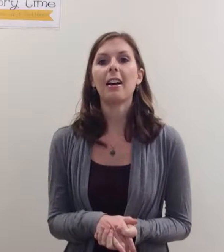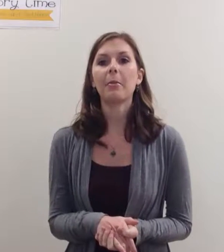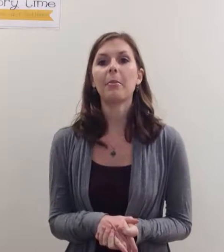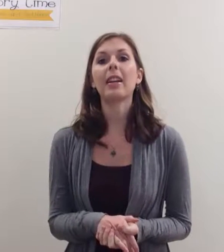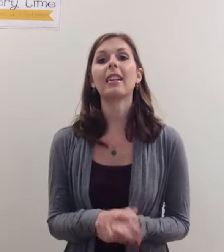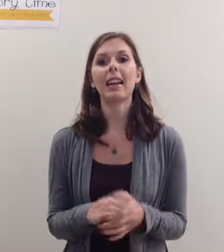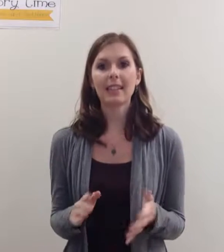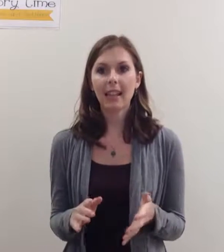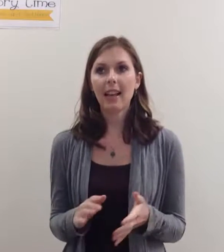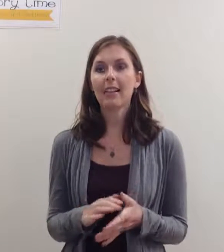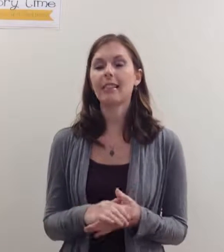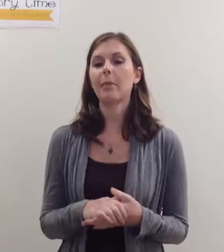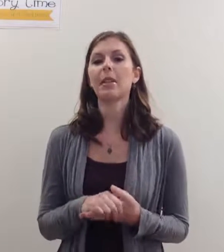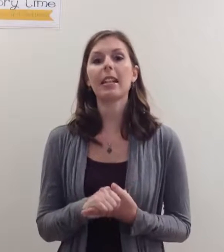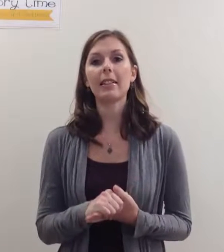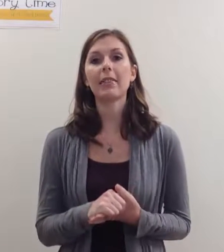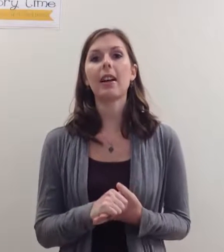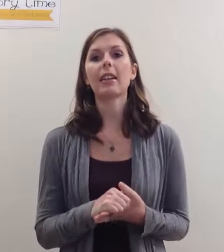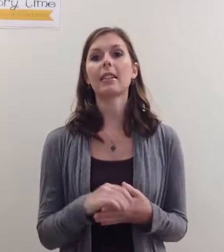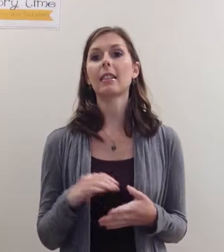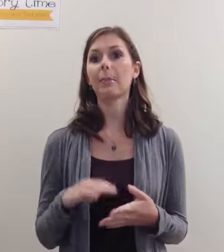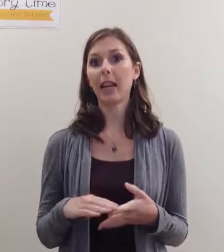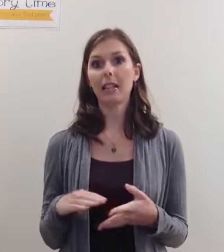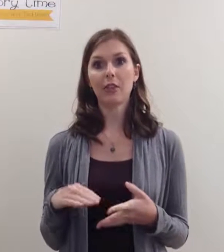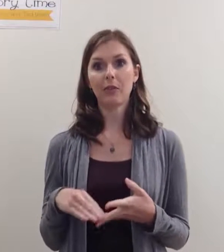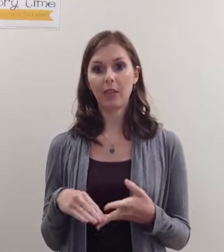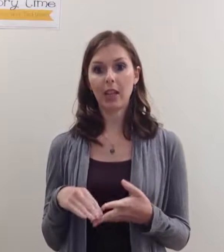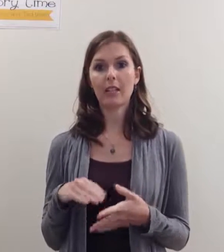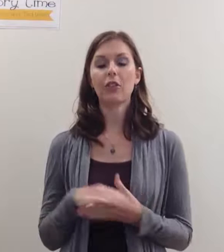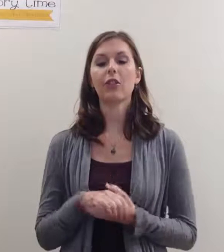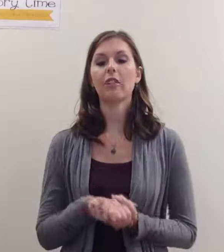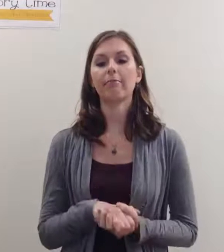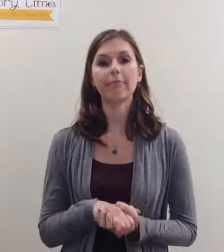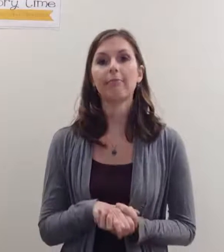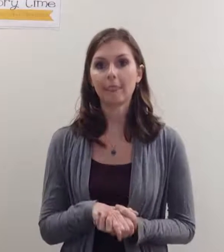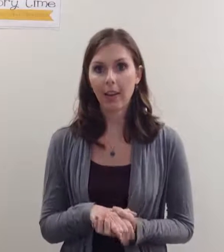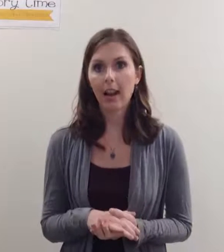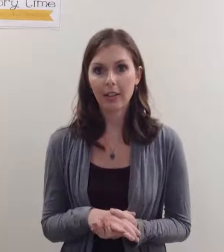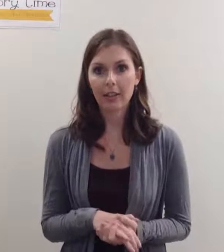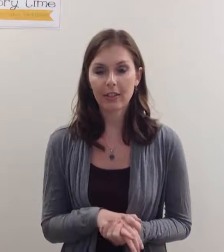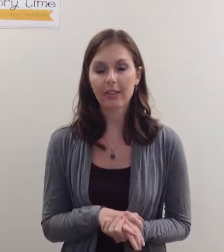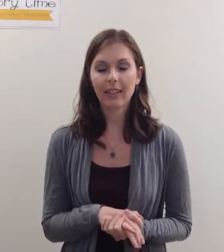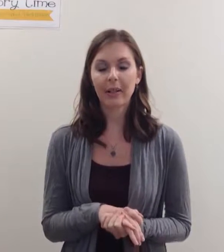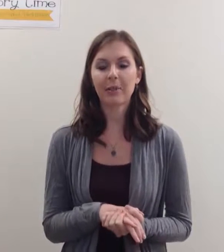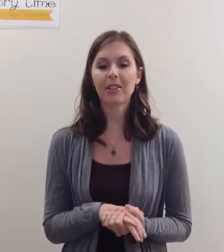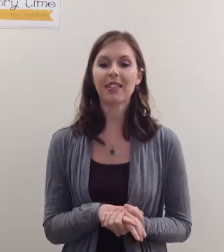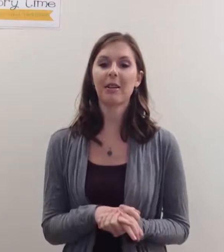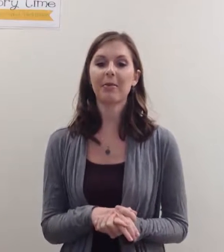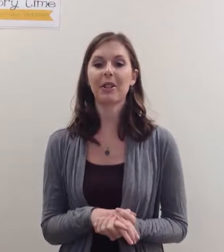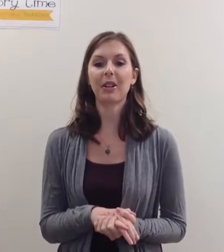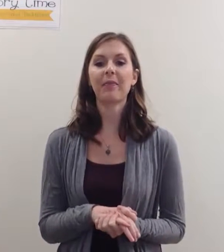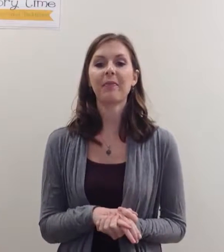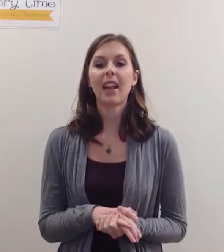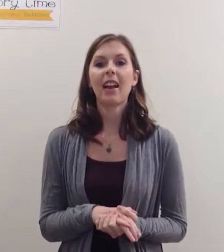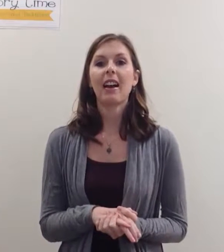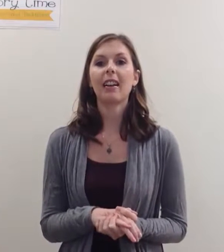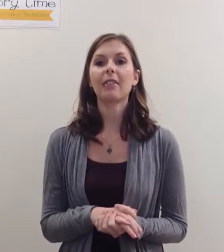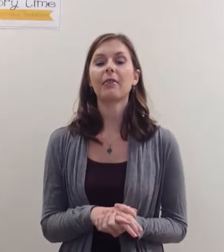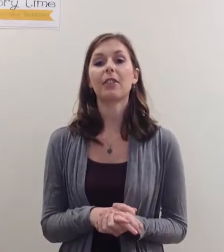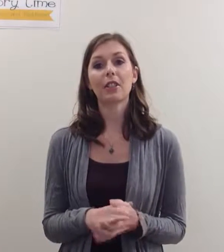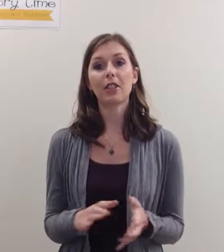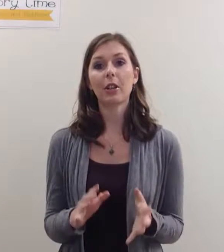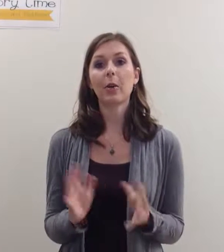But in ASL and I believe, Spanish and French and other languages I'm sure, first you are going